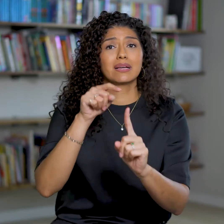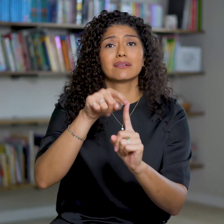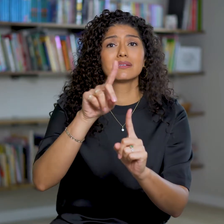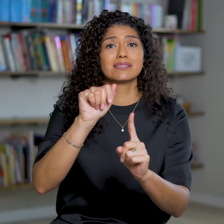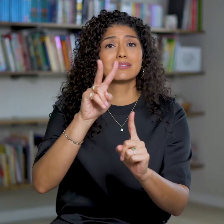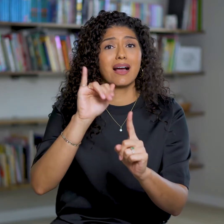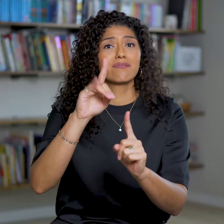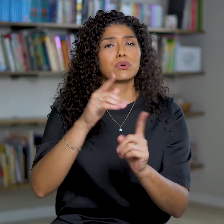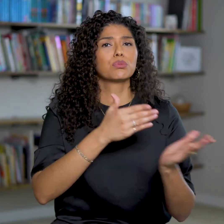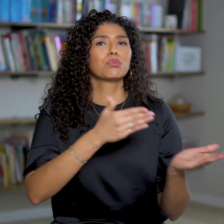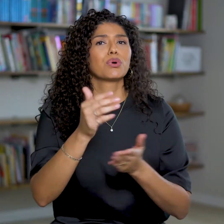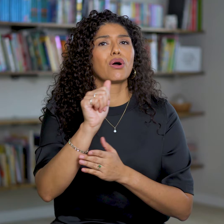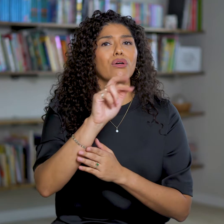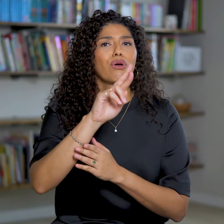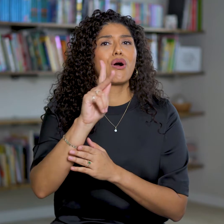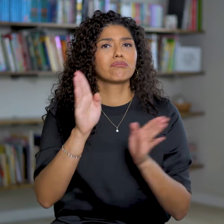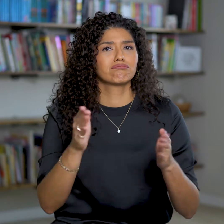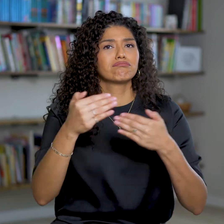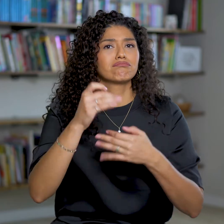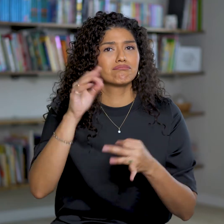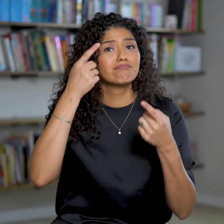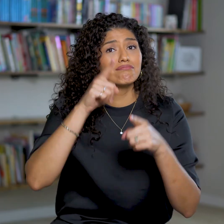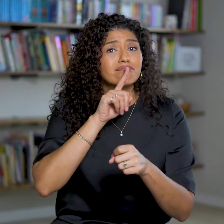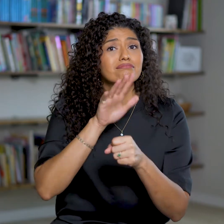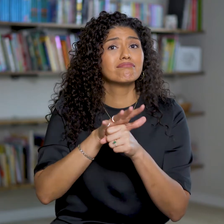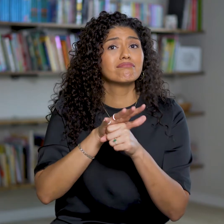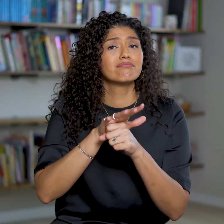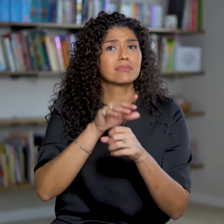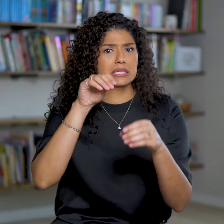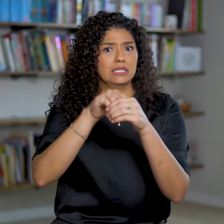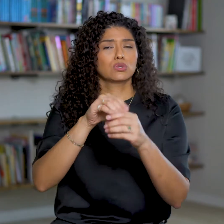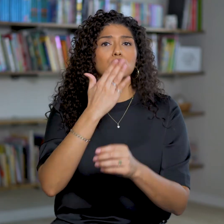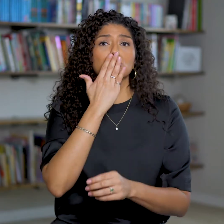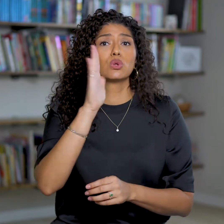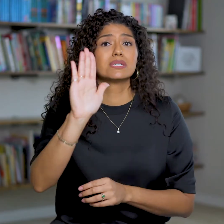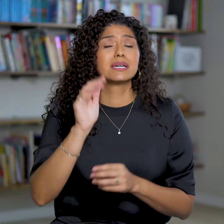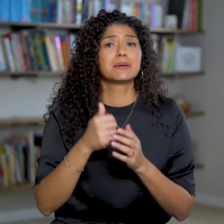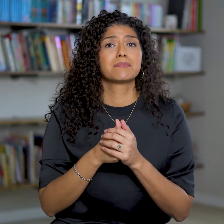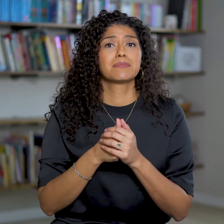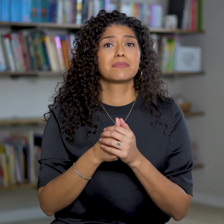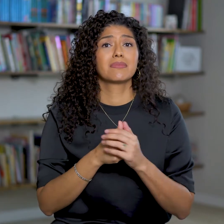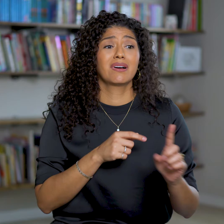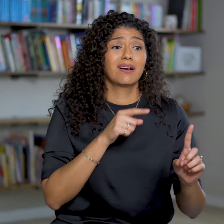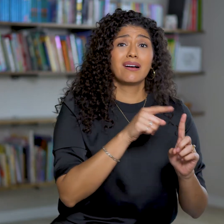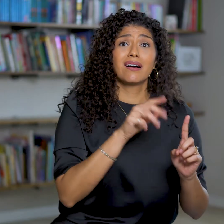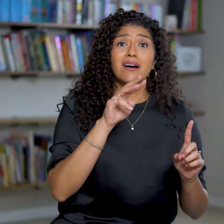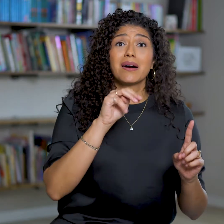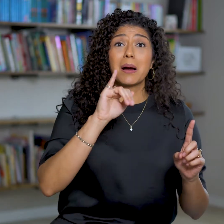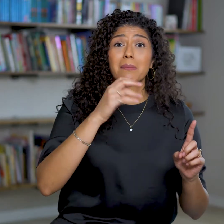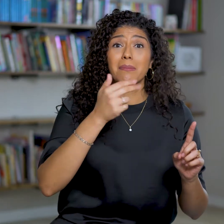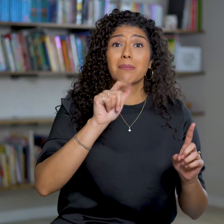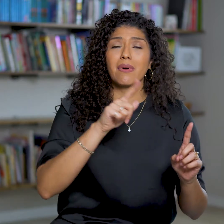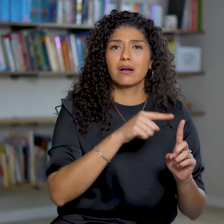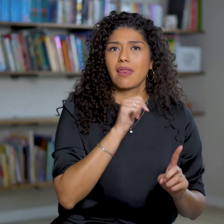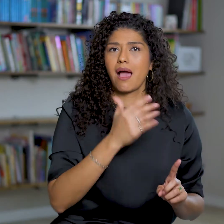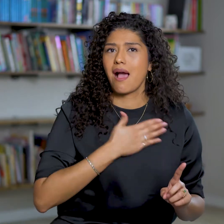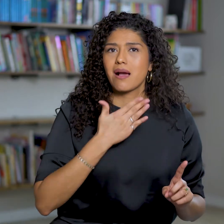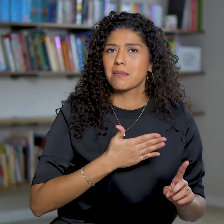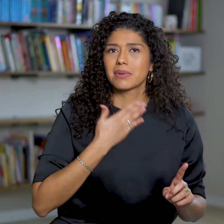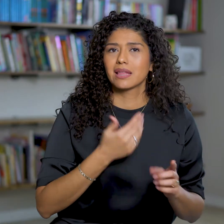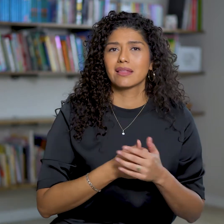David brings the ark into Jerusalem and Michal isn’t pleased.